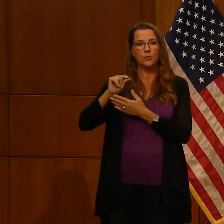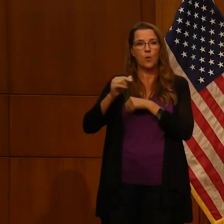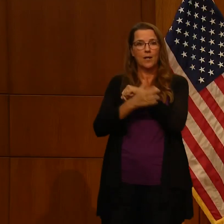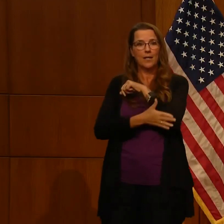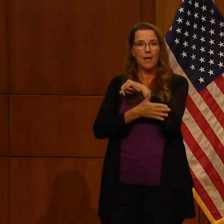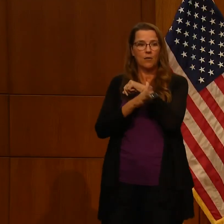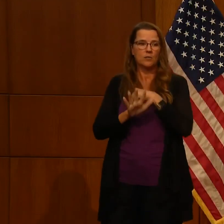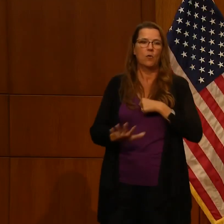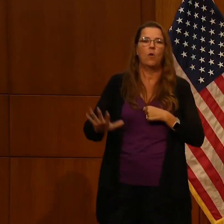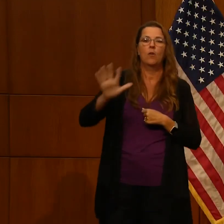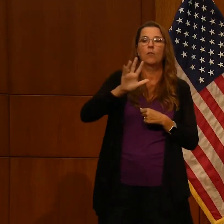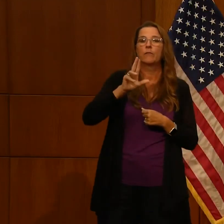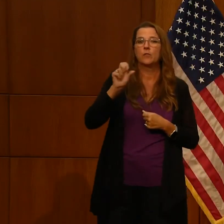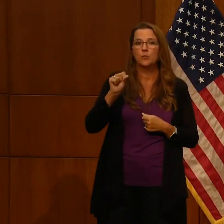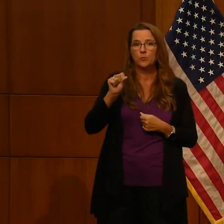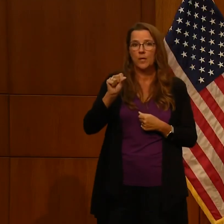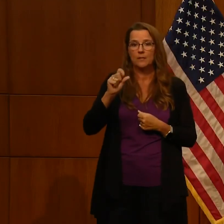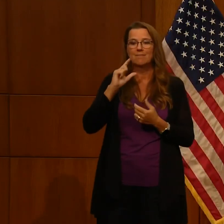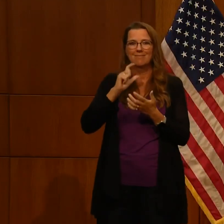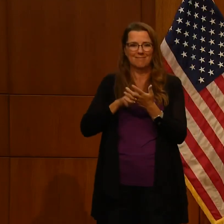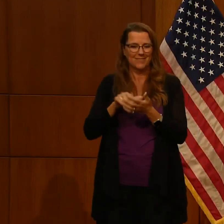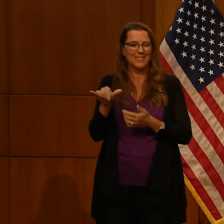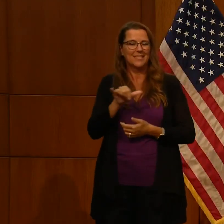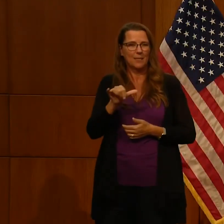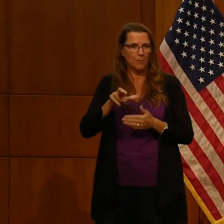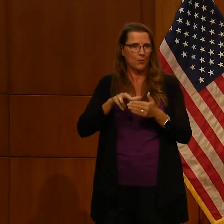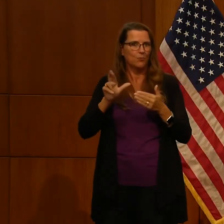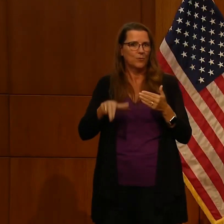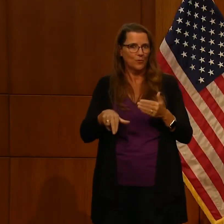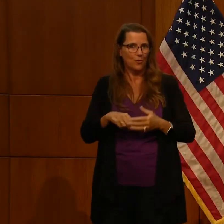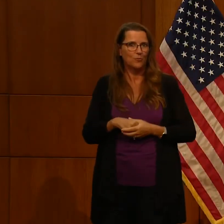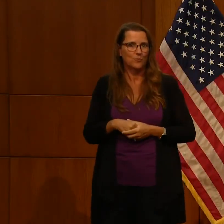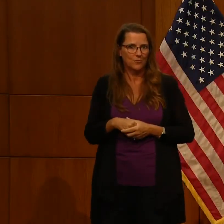STUDY LOOKED AT 520 COUNTIES